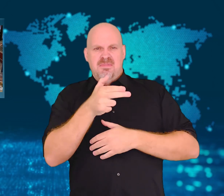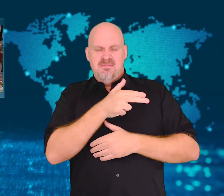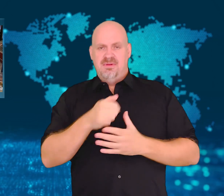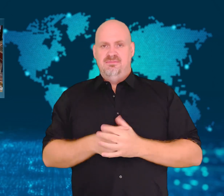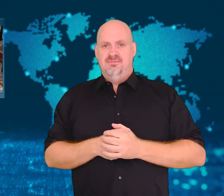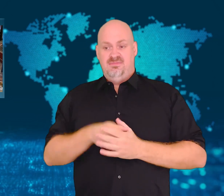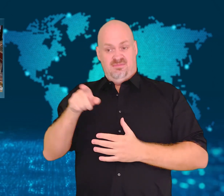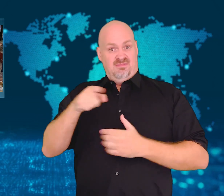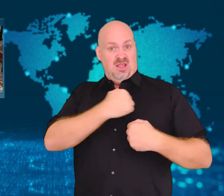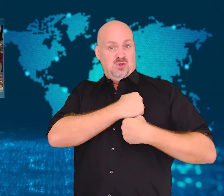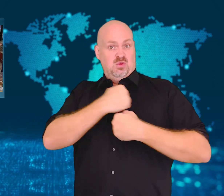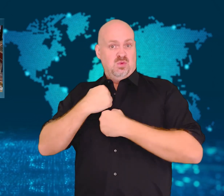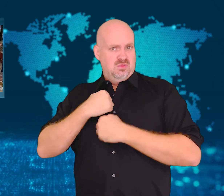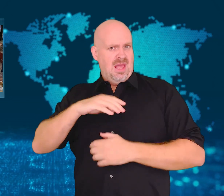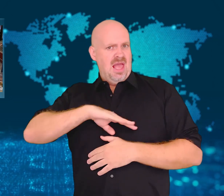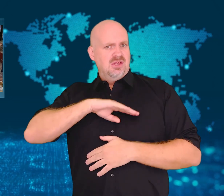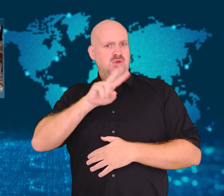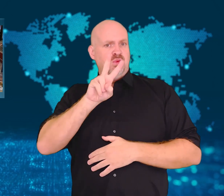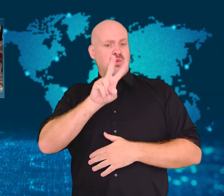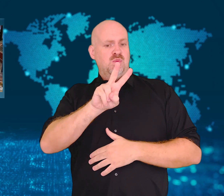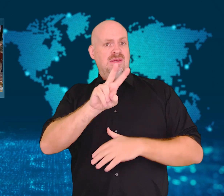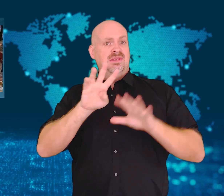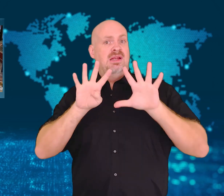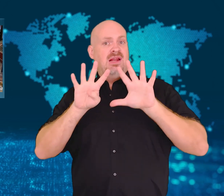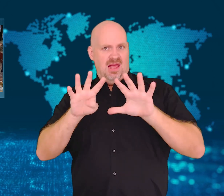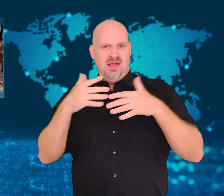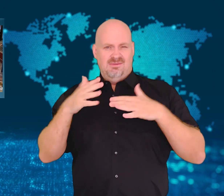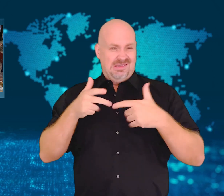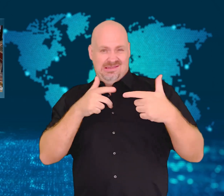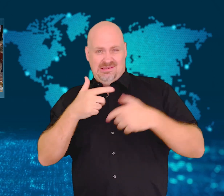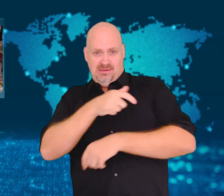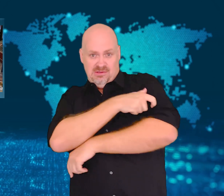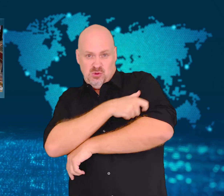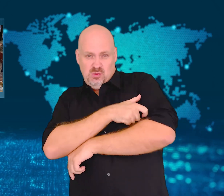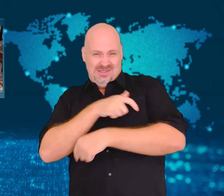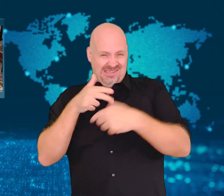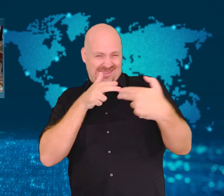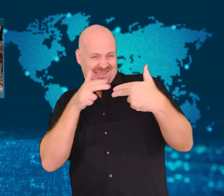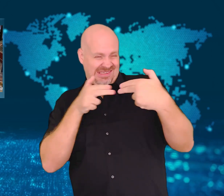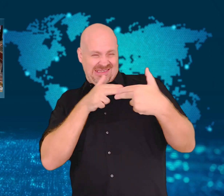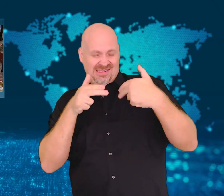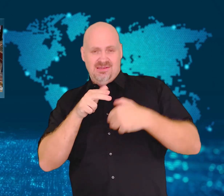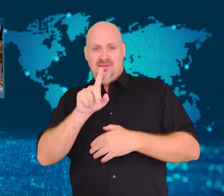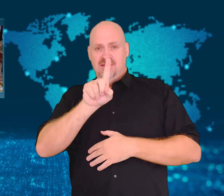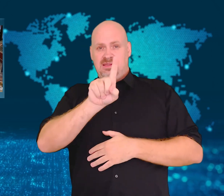The soldier killed 29 people and held off security forces for